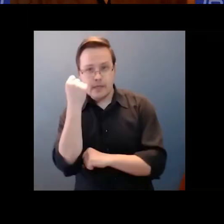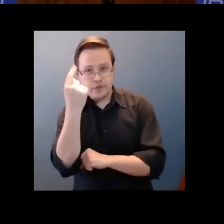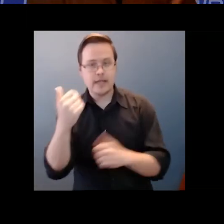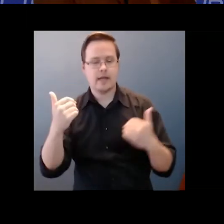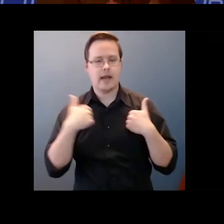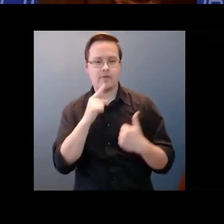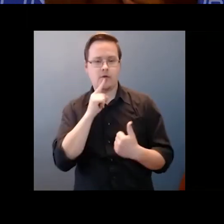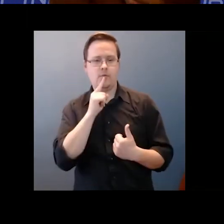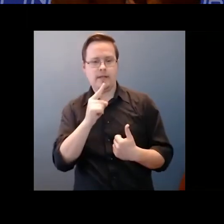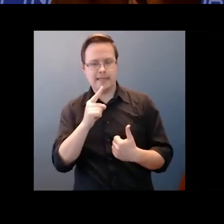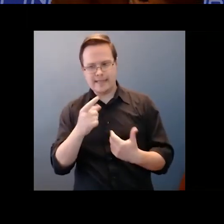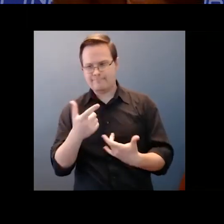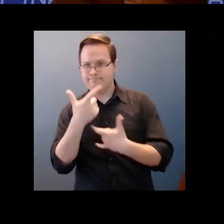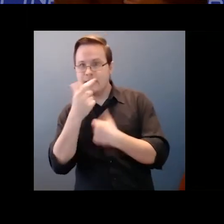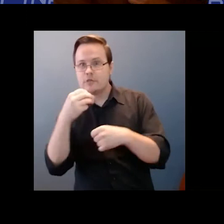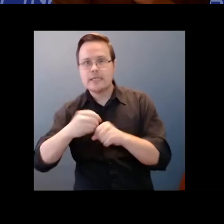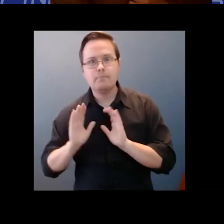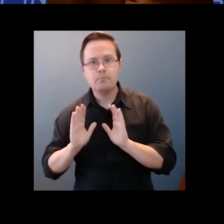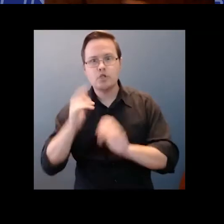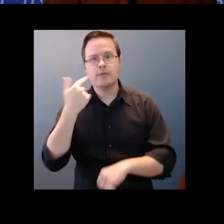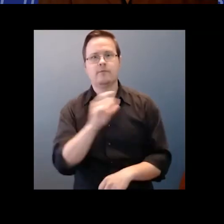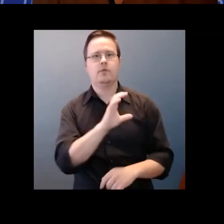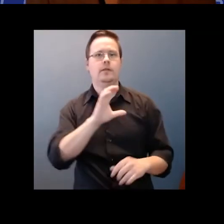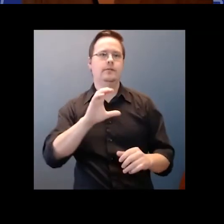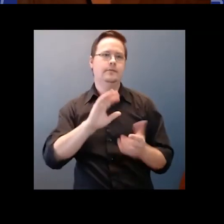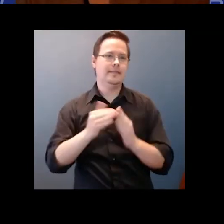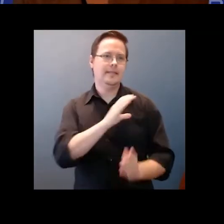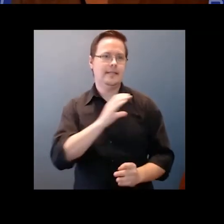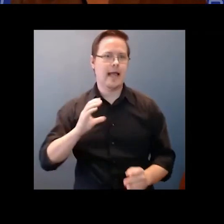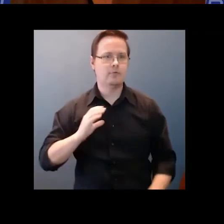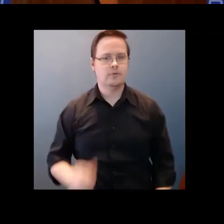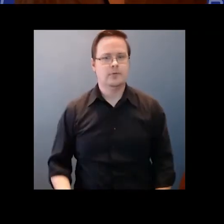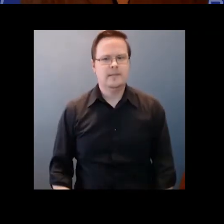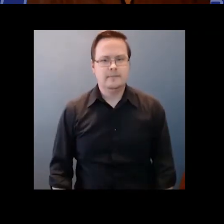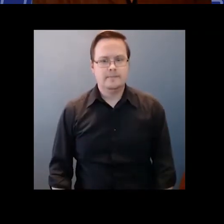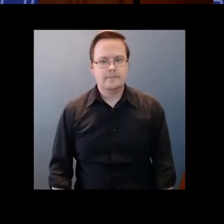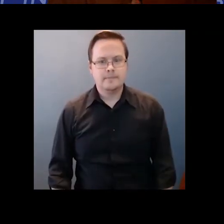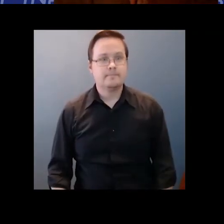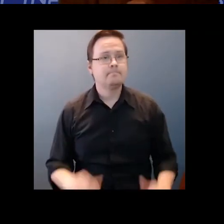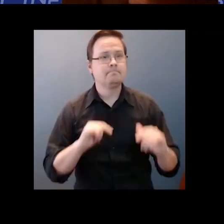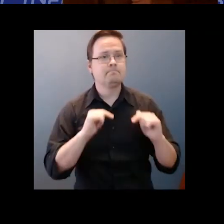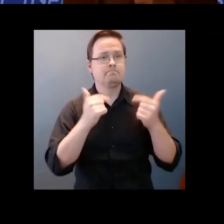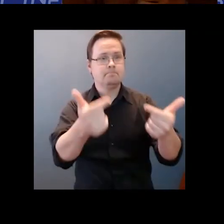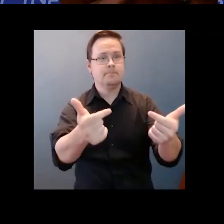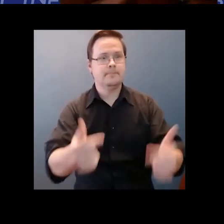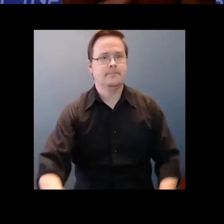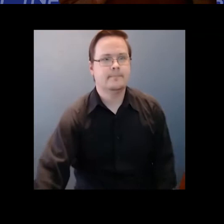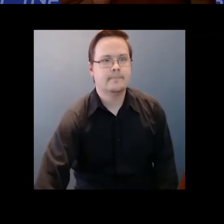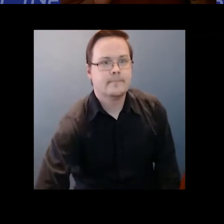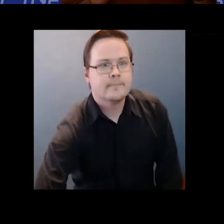and pushing their city council officials. So then the next case